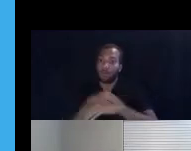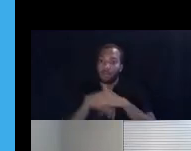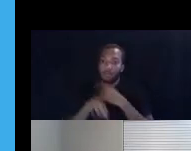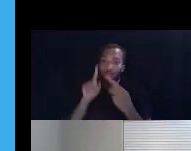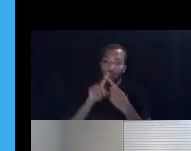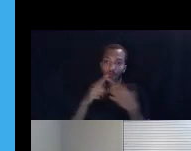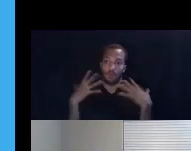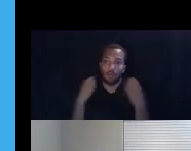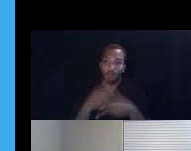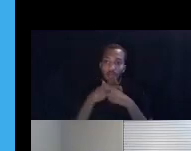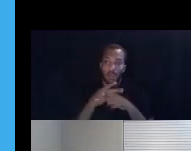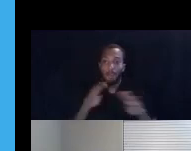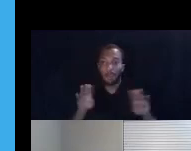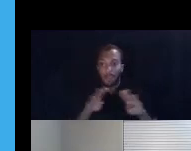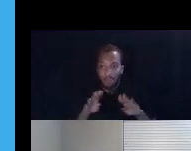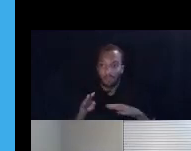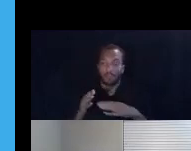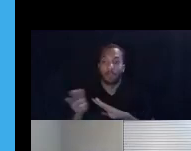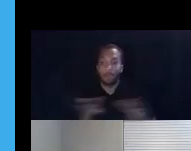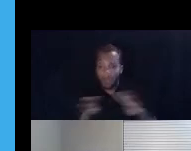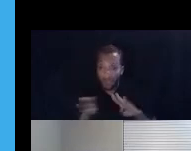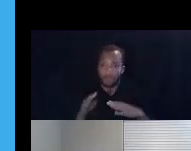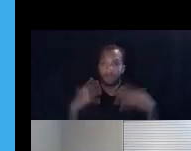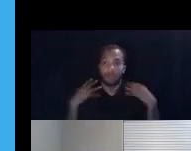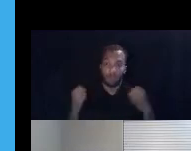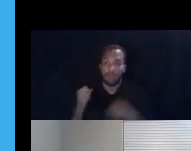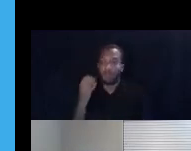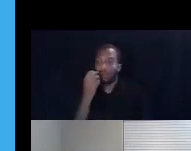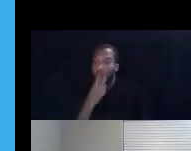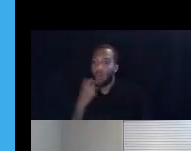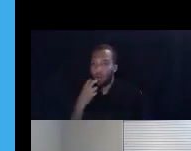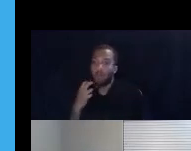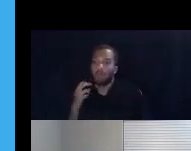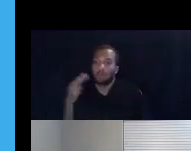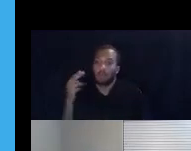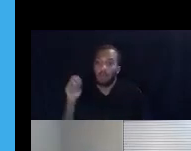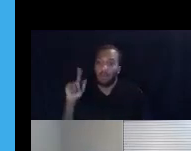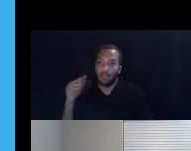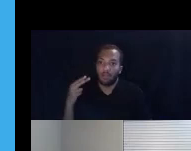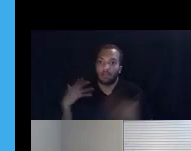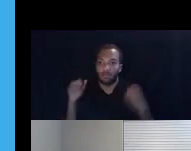behavioral health and oral health services. And then others also are to improve behavioral health outcomes,